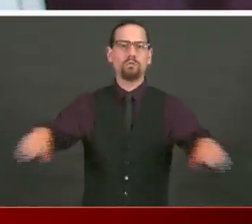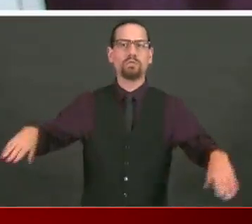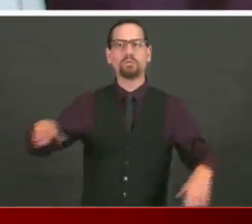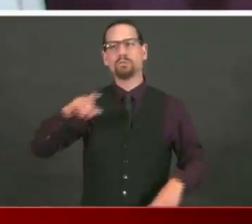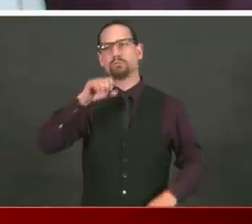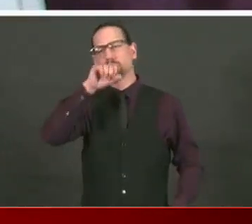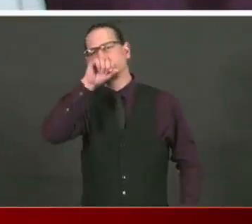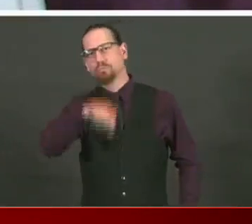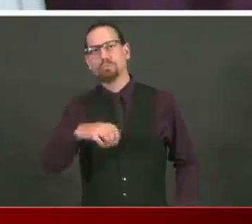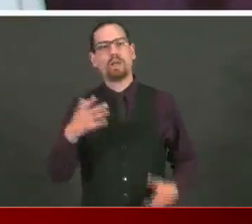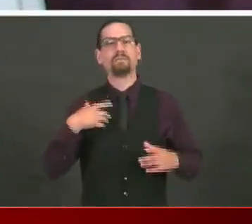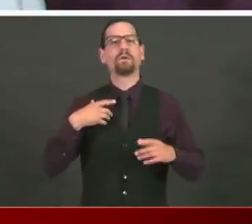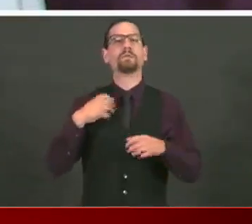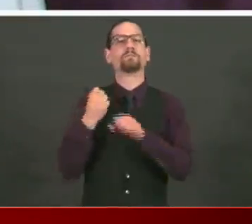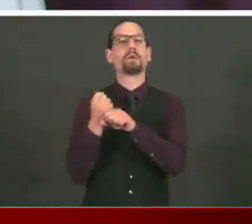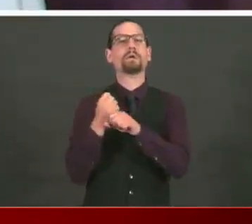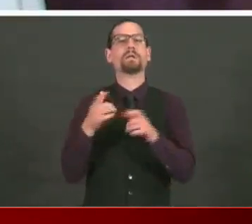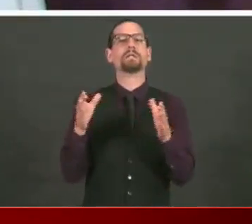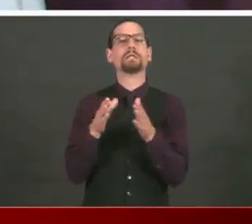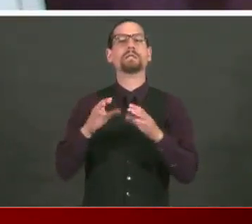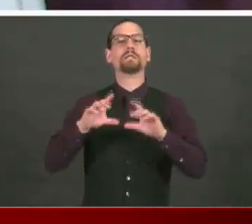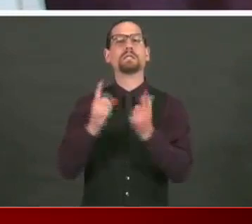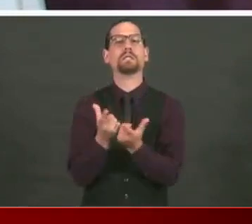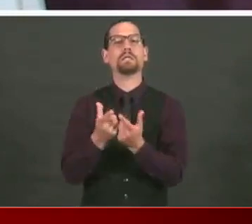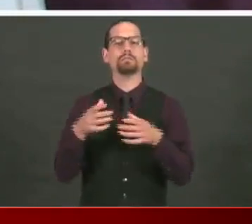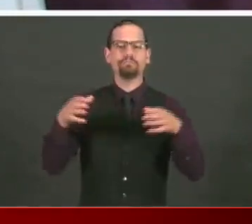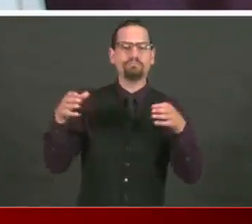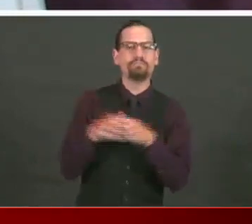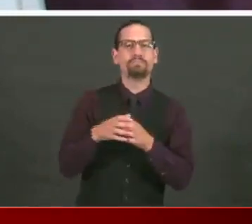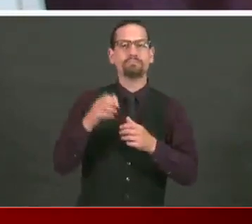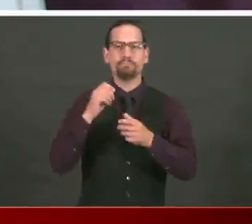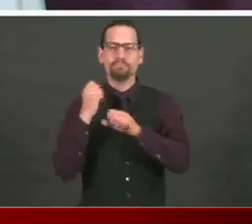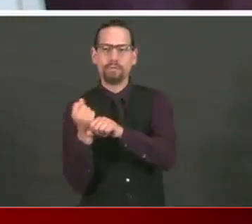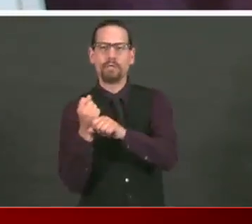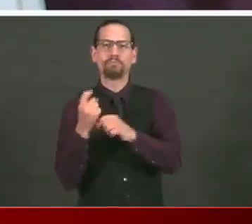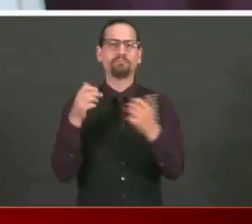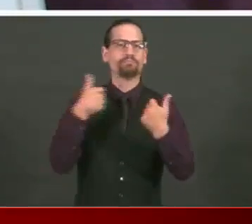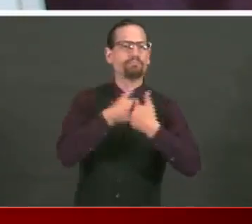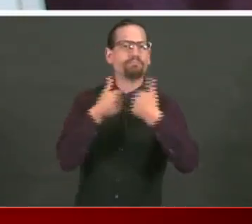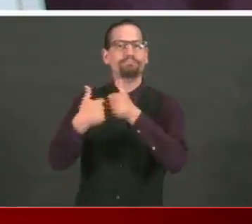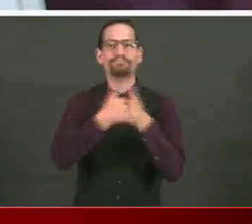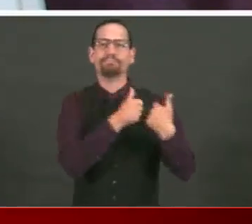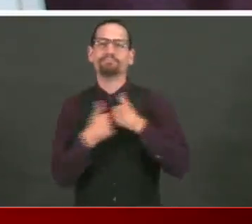I KNOW A LOT OF KIDS SLEEP IN THE LITTLE LEAGUE UNIFORM BEFORE THE FIRST GAME.